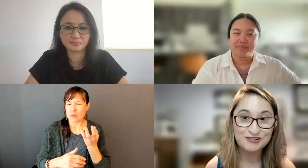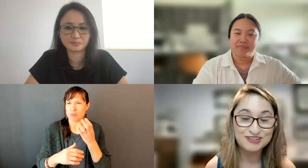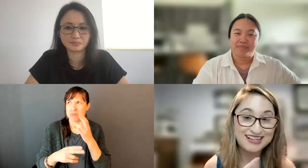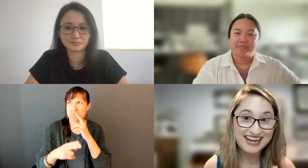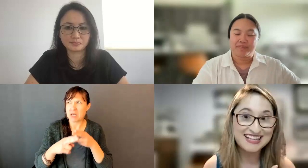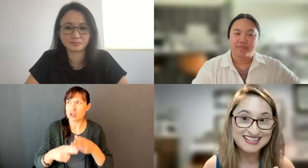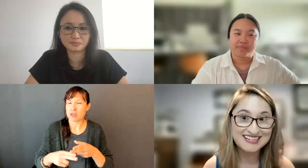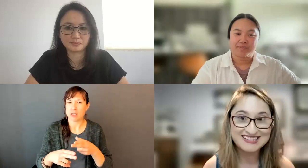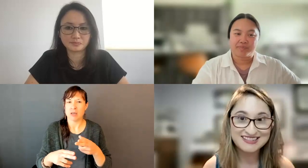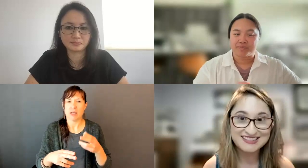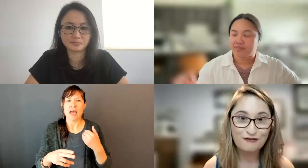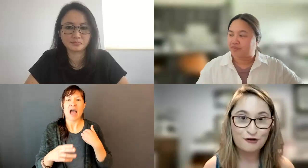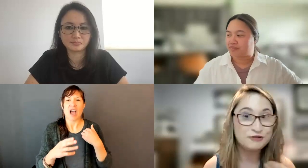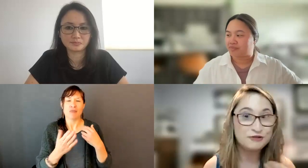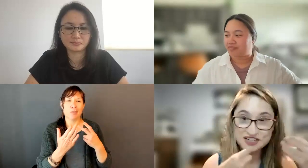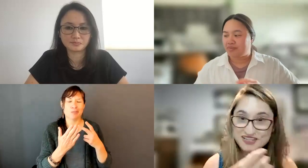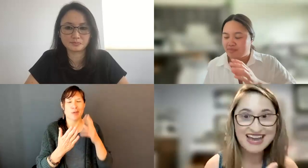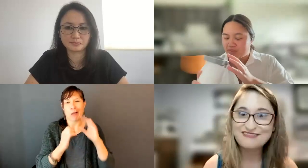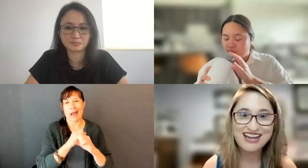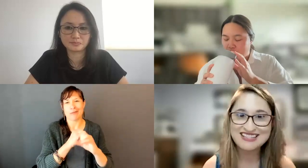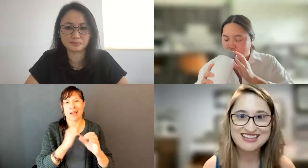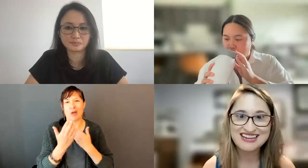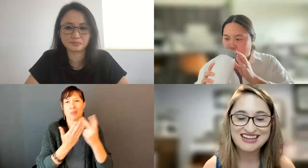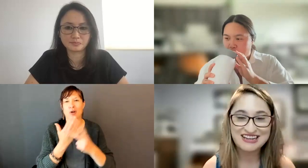it's called Igniting Ideas for when you just have the idea